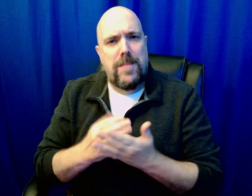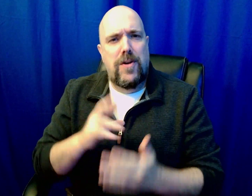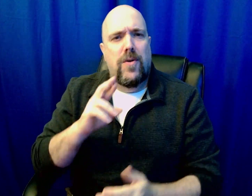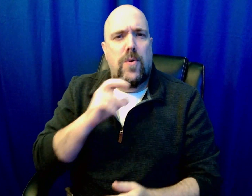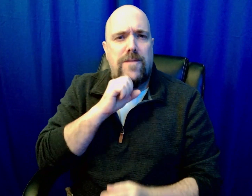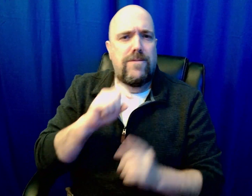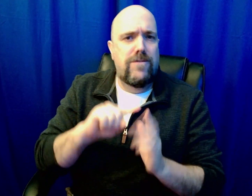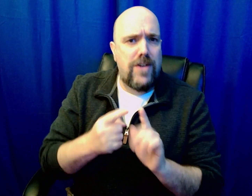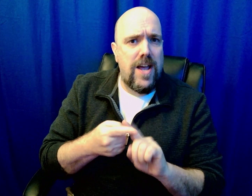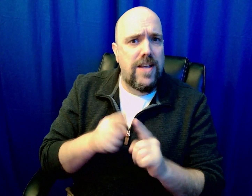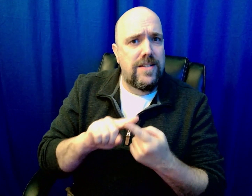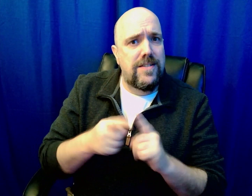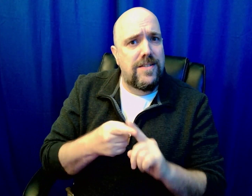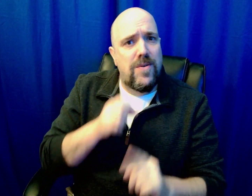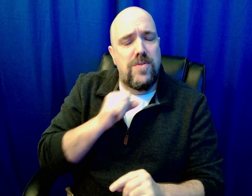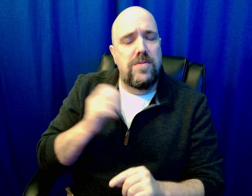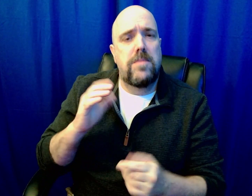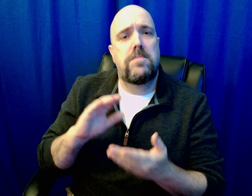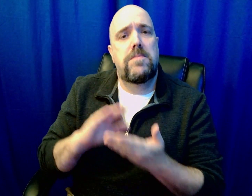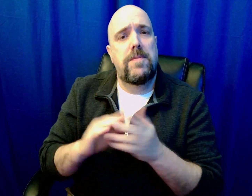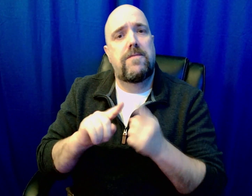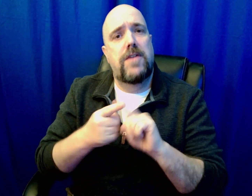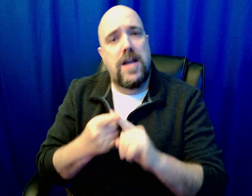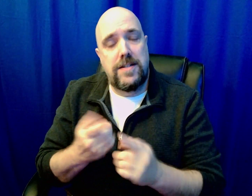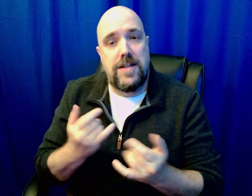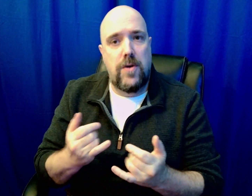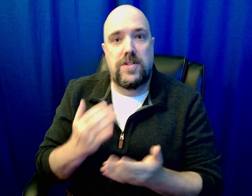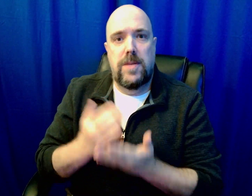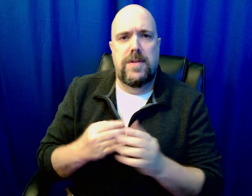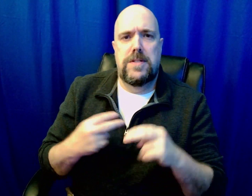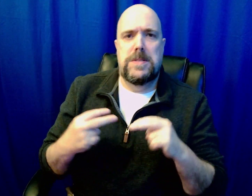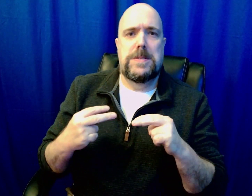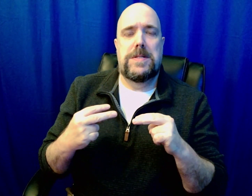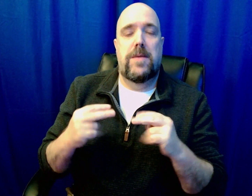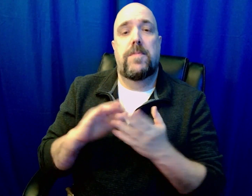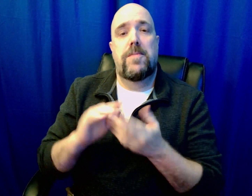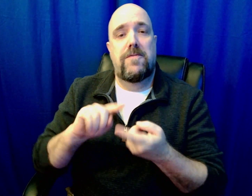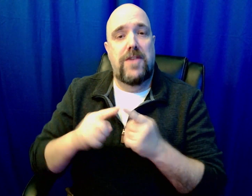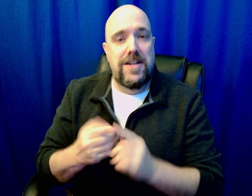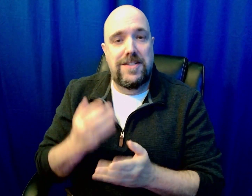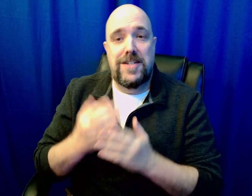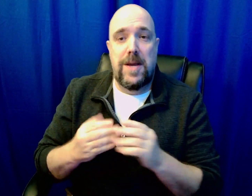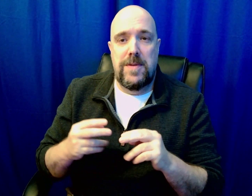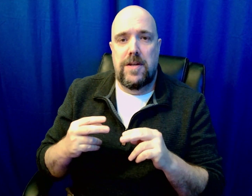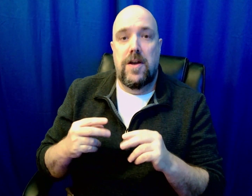Some old friends I became friends again. Some of us had struggles then became friends.